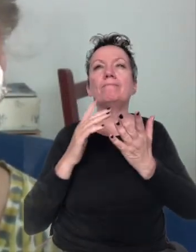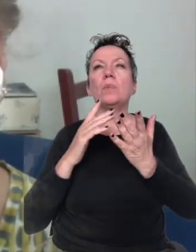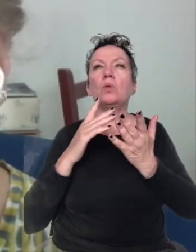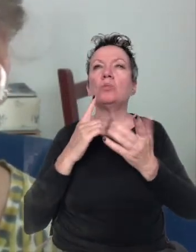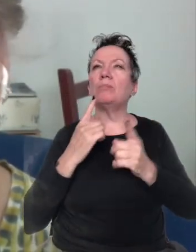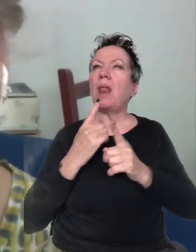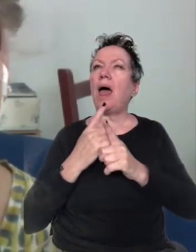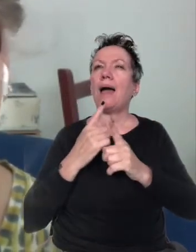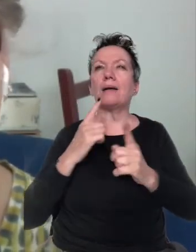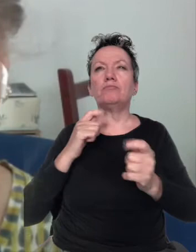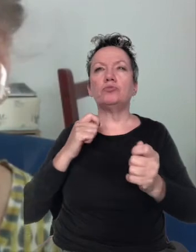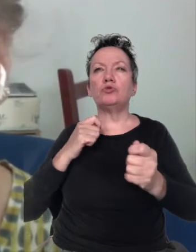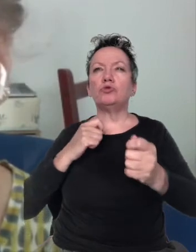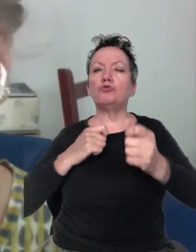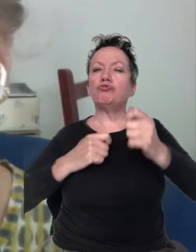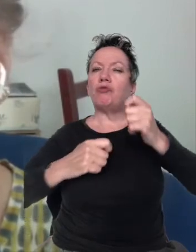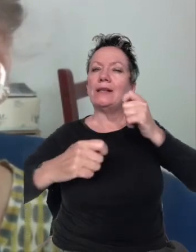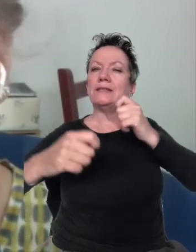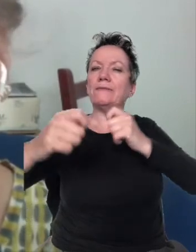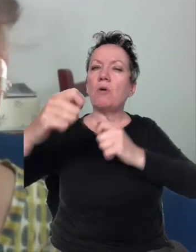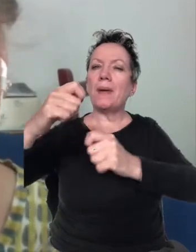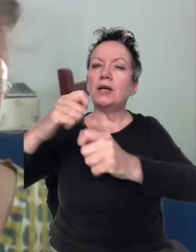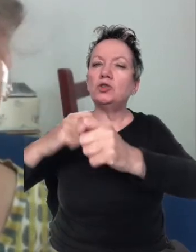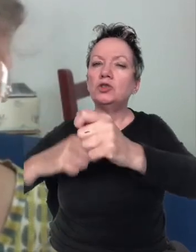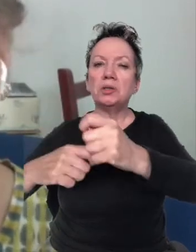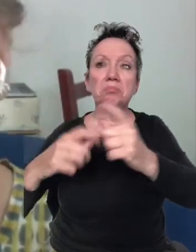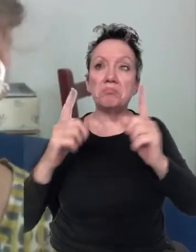Right across our arts and cultural sector, what that might look like